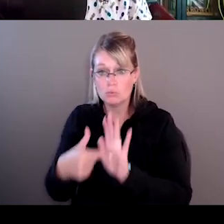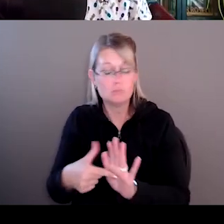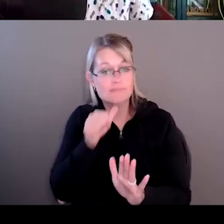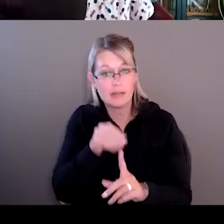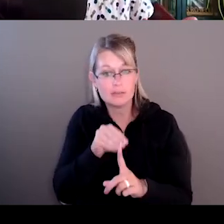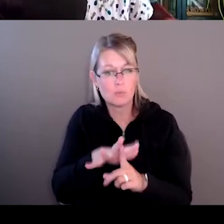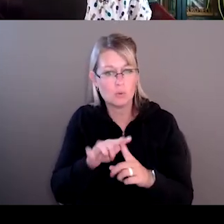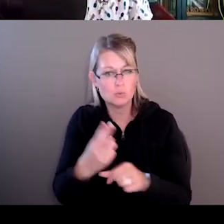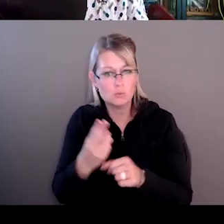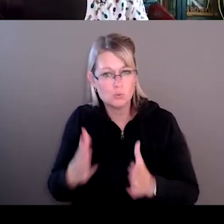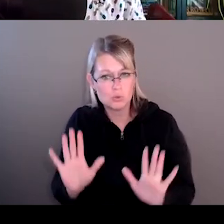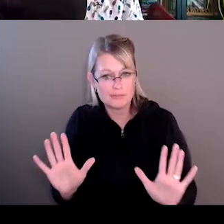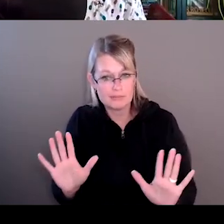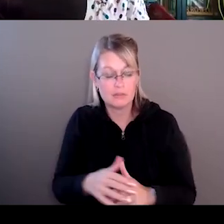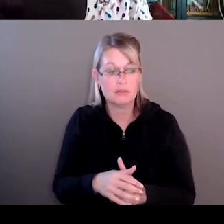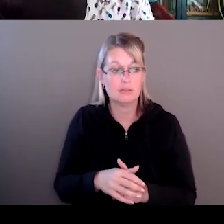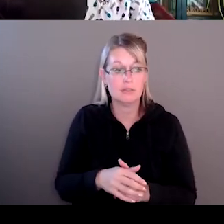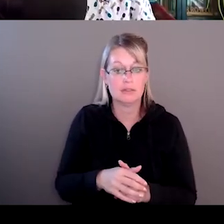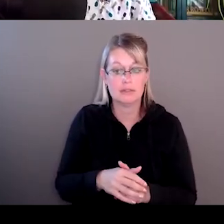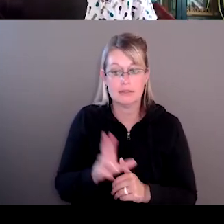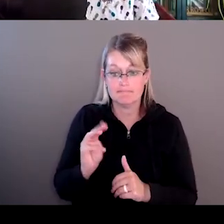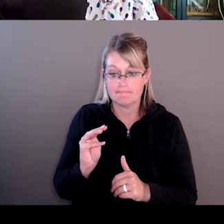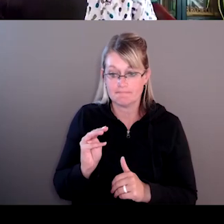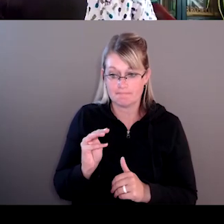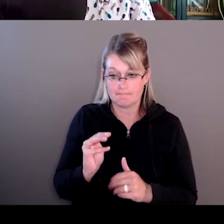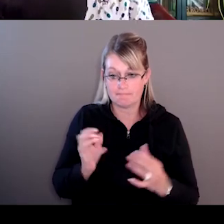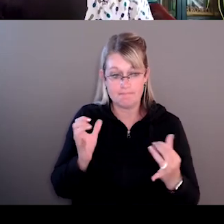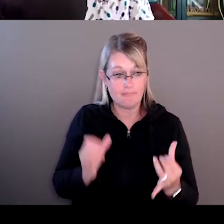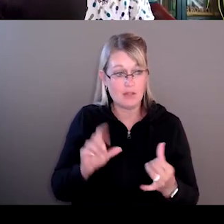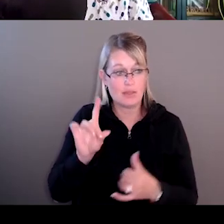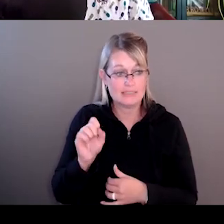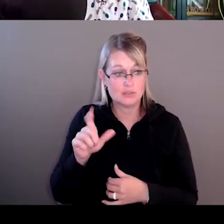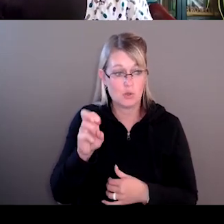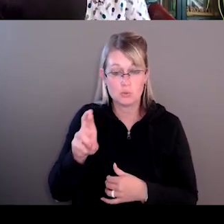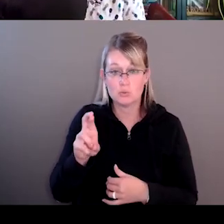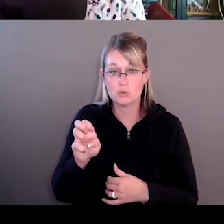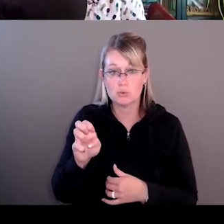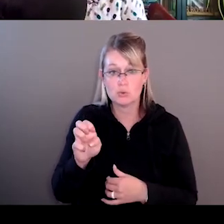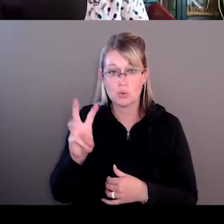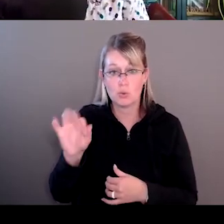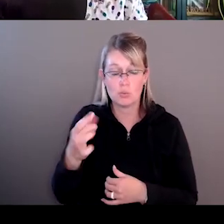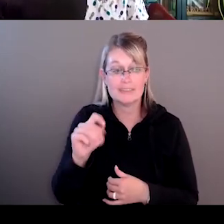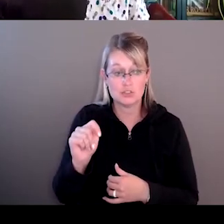all. Now that discloser widget trigger would remove the hidden attribute from the rows you